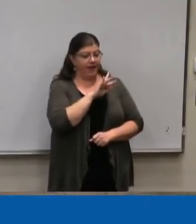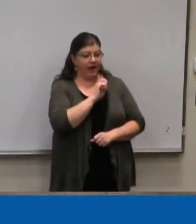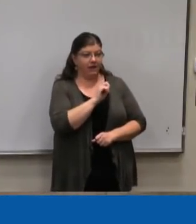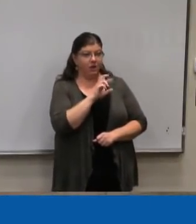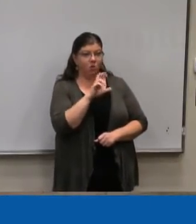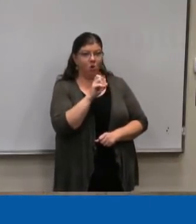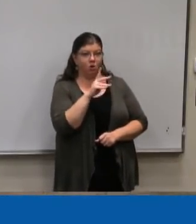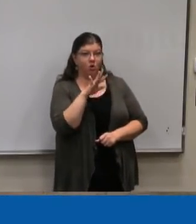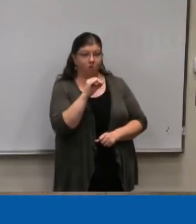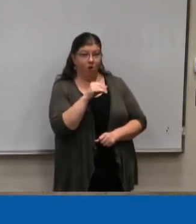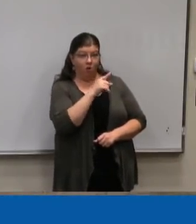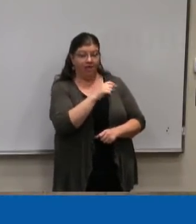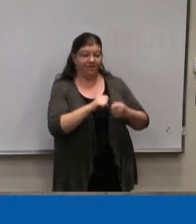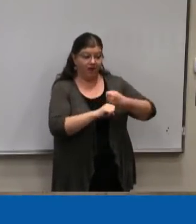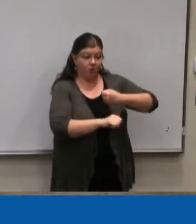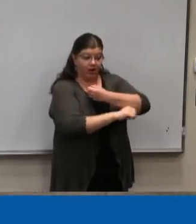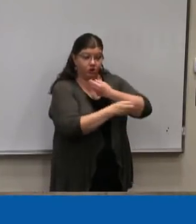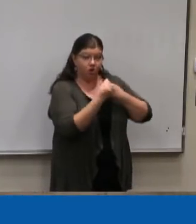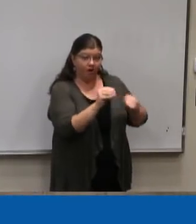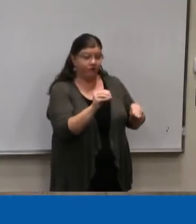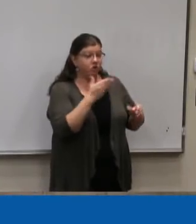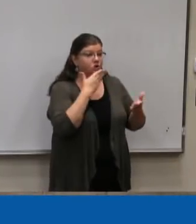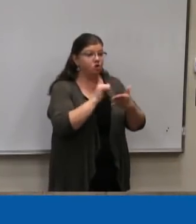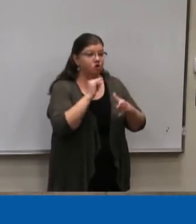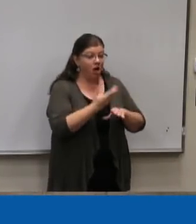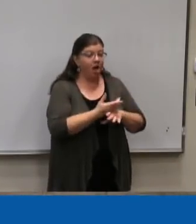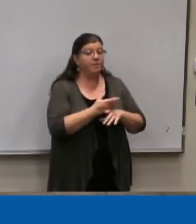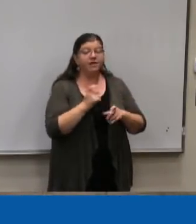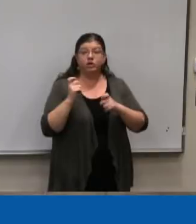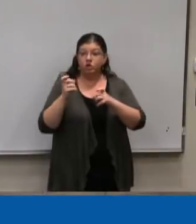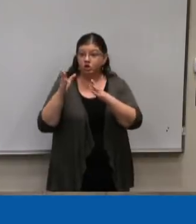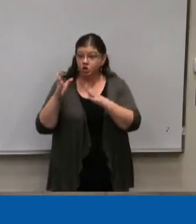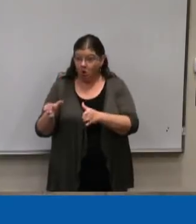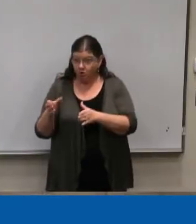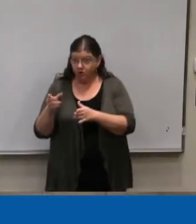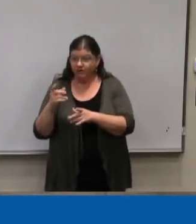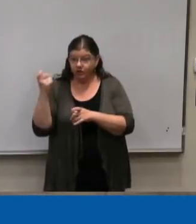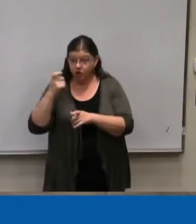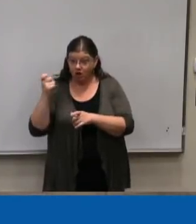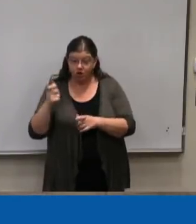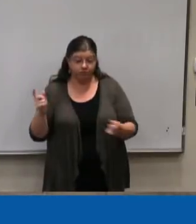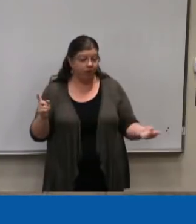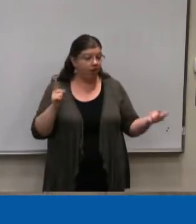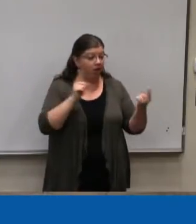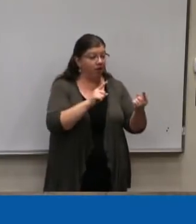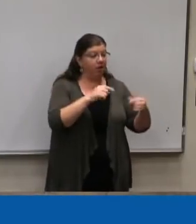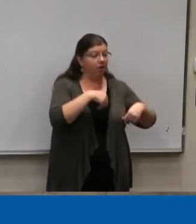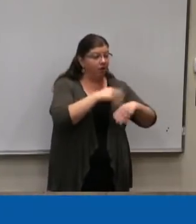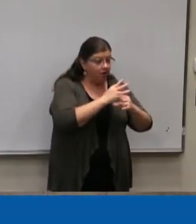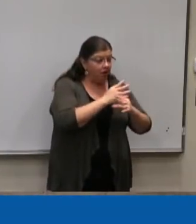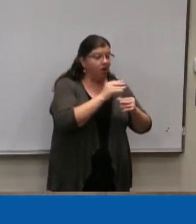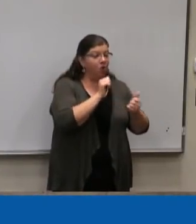nice job of putting donors together with their students and they're going to set up a virtual, either a phone call or a Zoom meeting with those students,